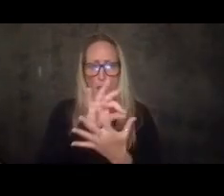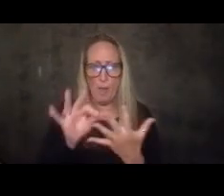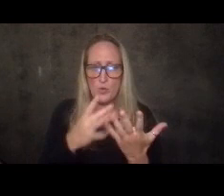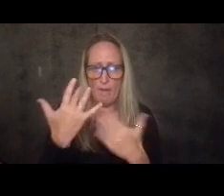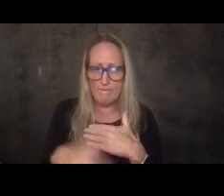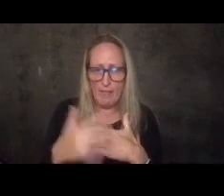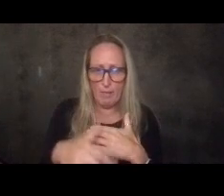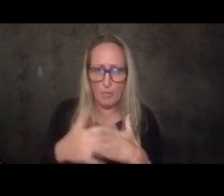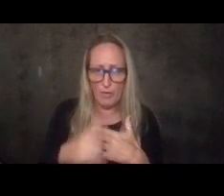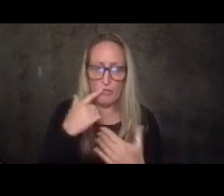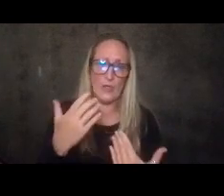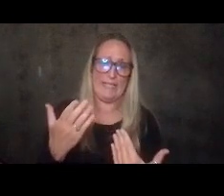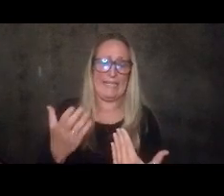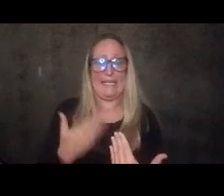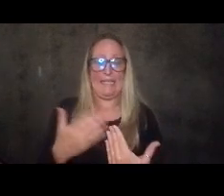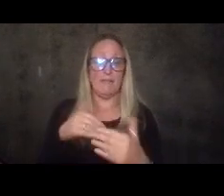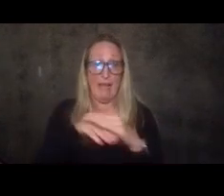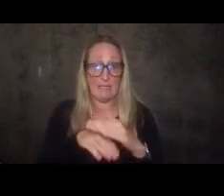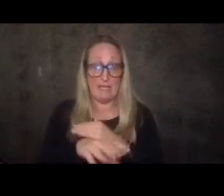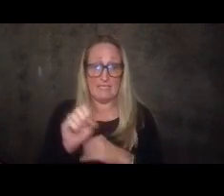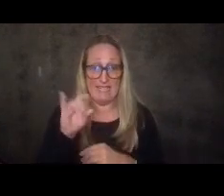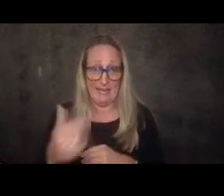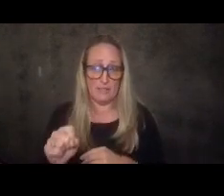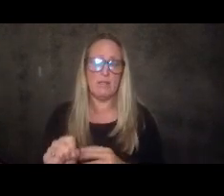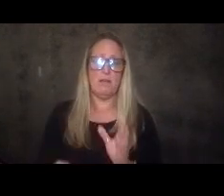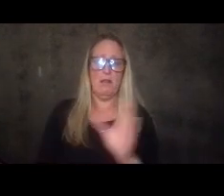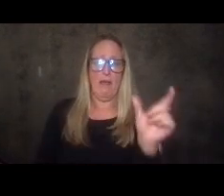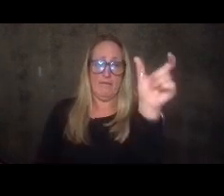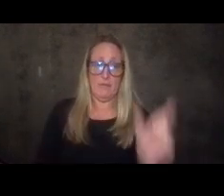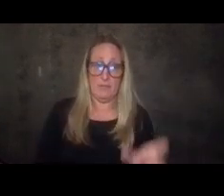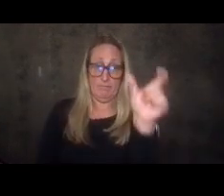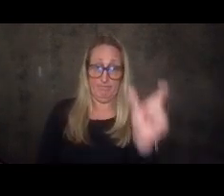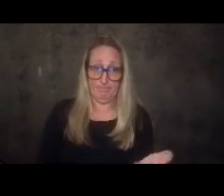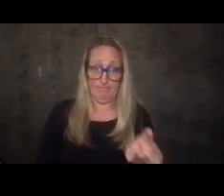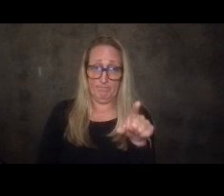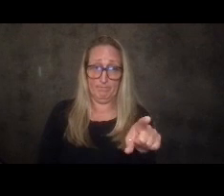available in these ease of access settings here on the left hand pain. Is our navigation.